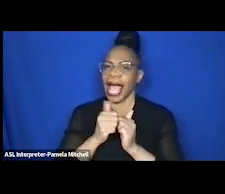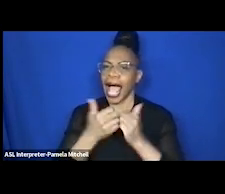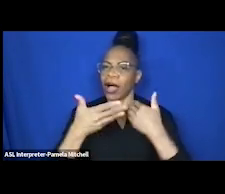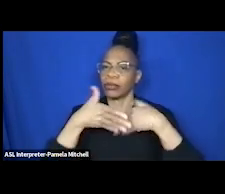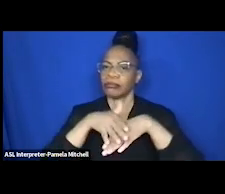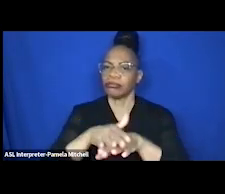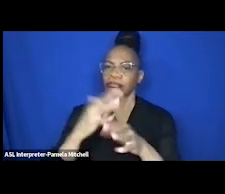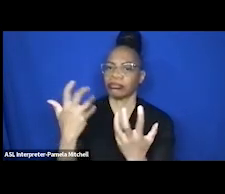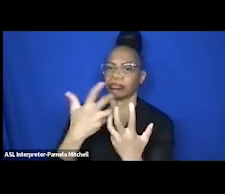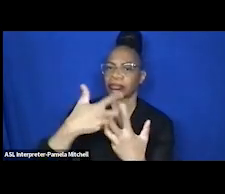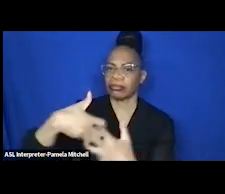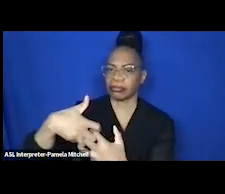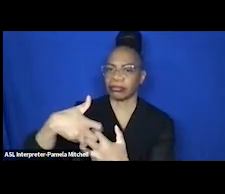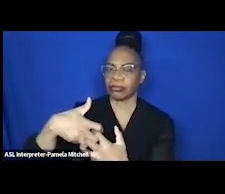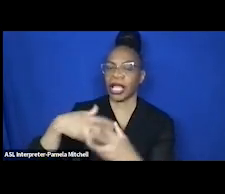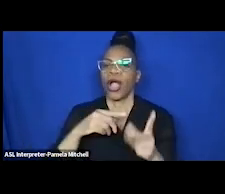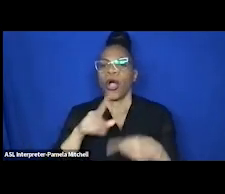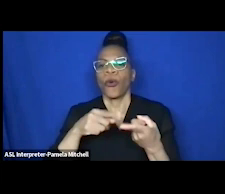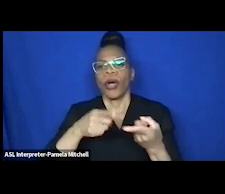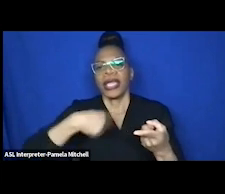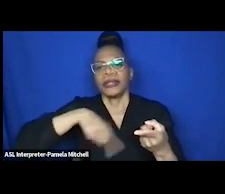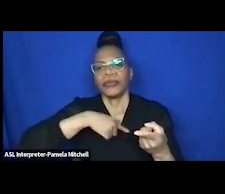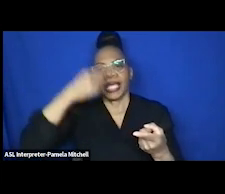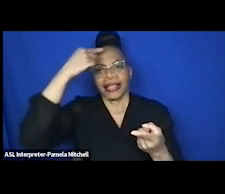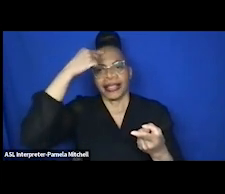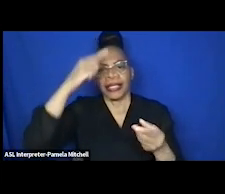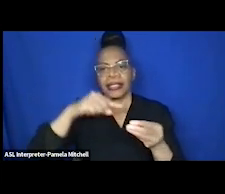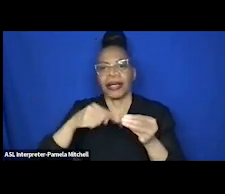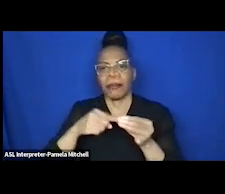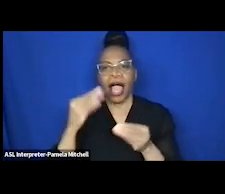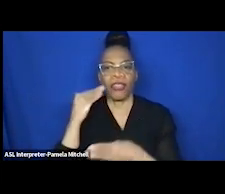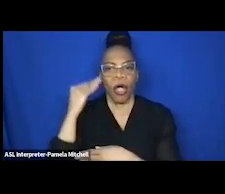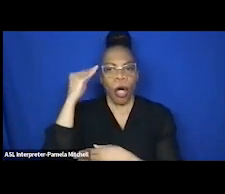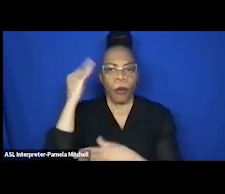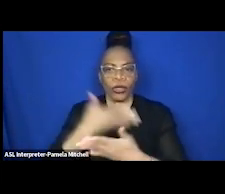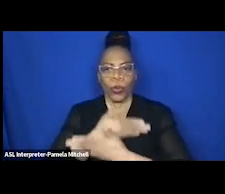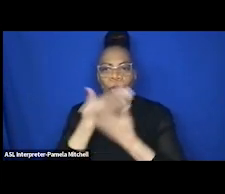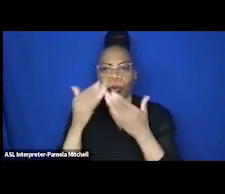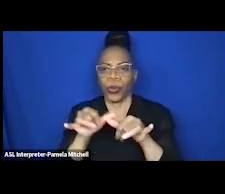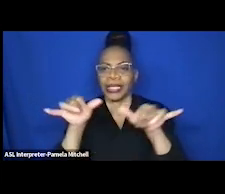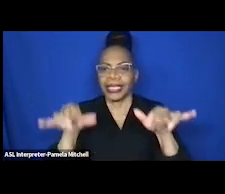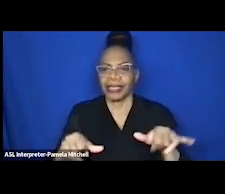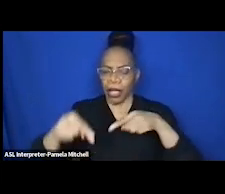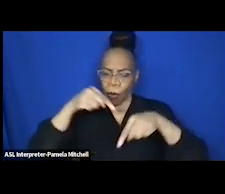So generally speaking, when we think about a homeless response system, right? When we think back to our communities and we just kind of think about, you know,